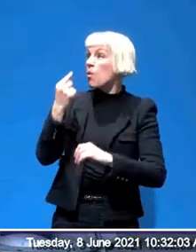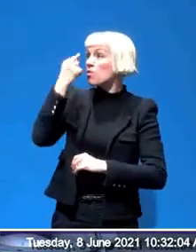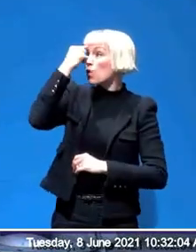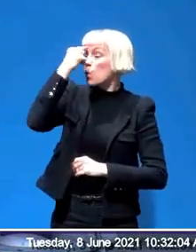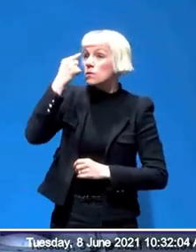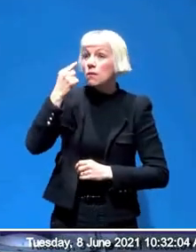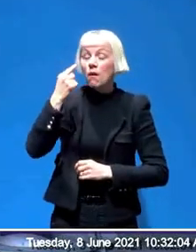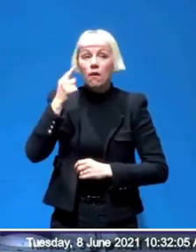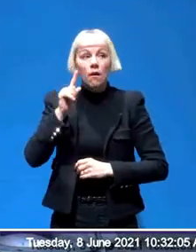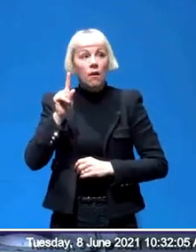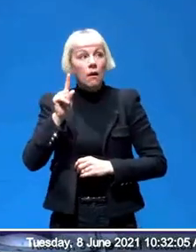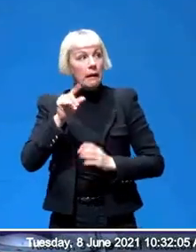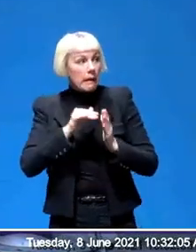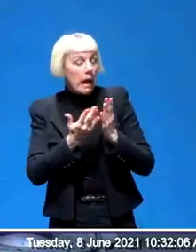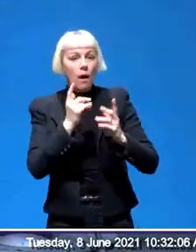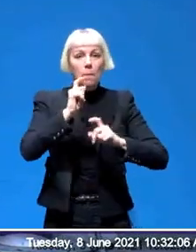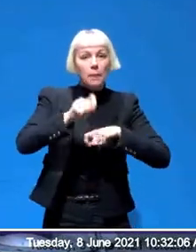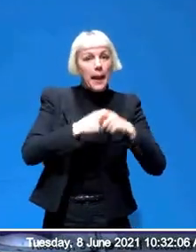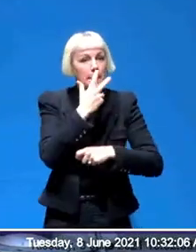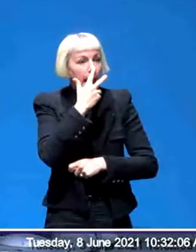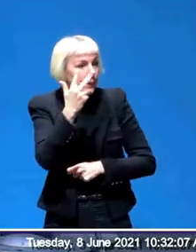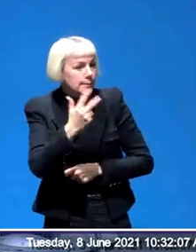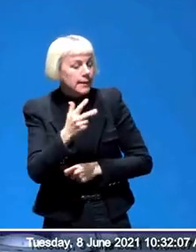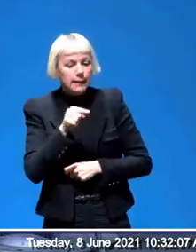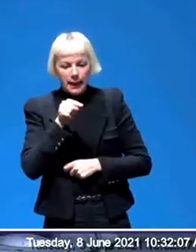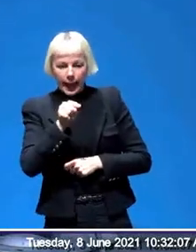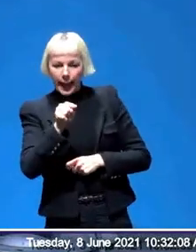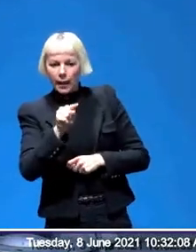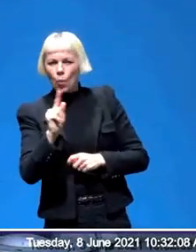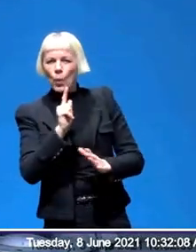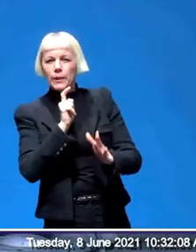we do we need to do now that he is that he's 18; do we need to examine what we